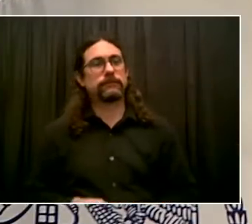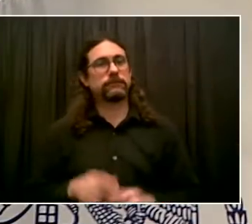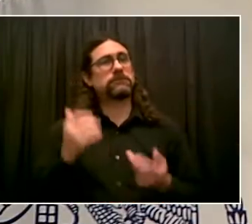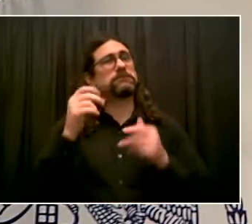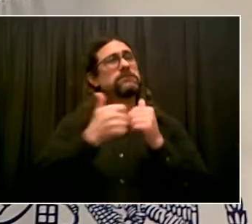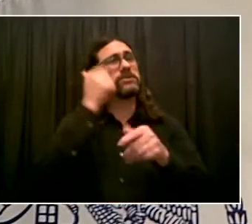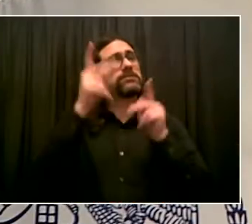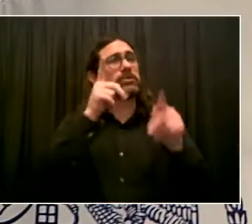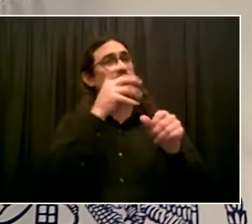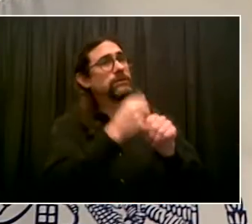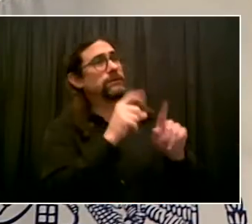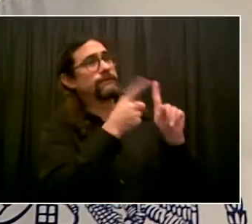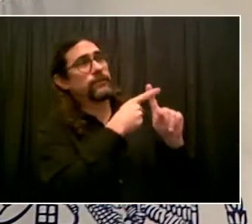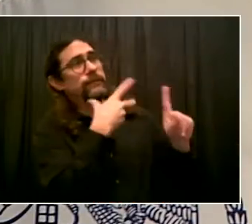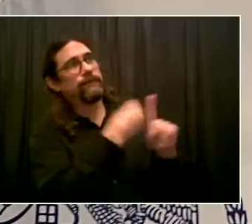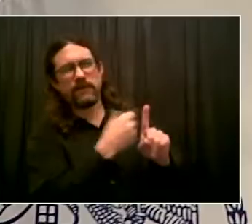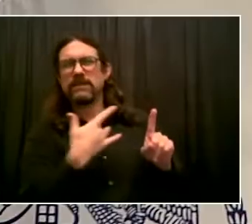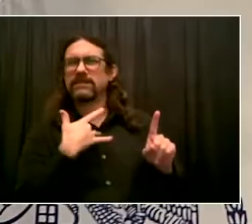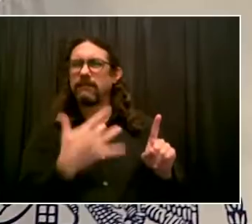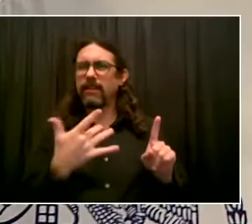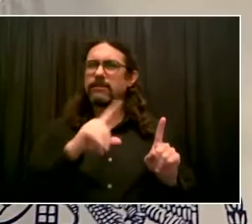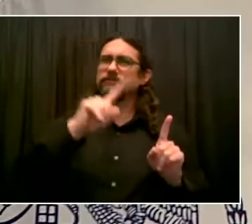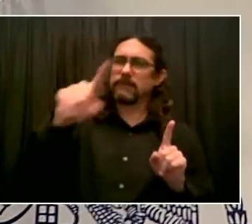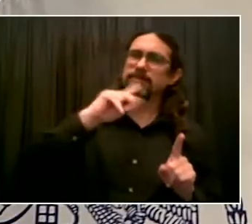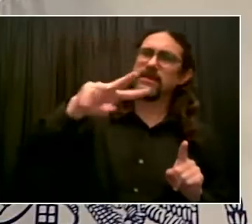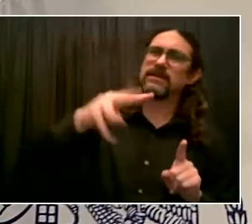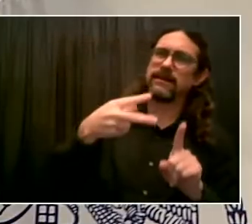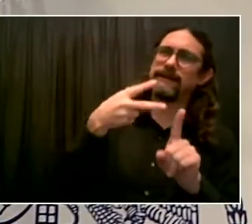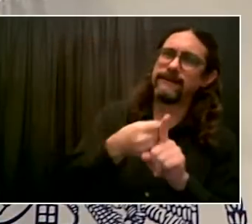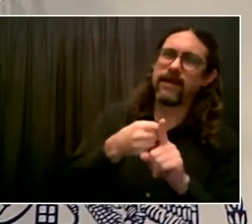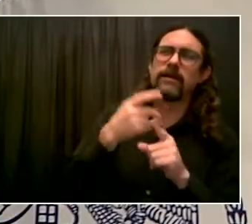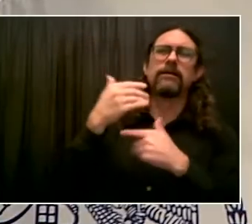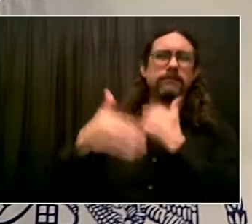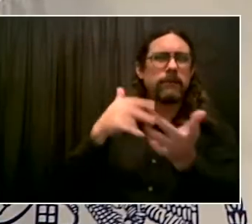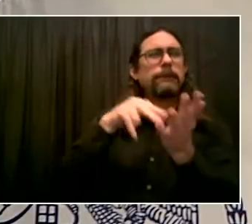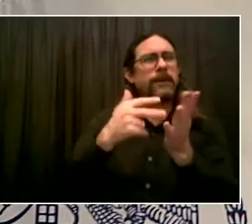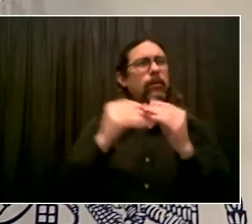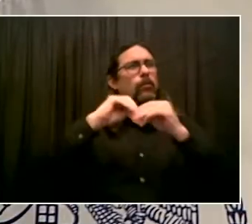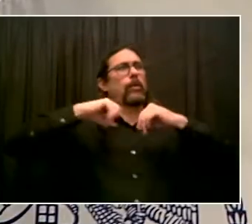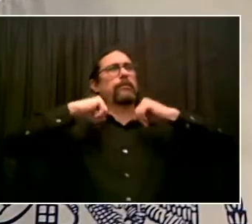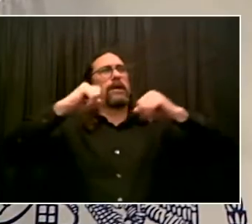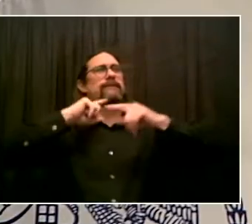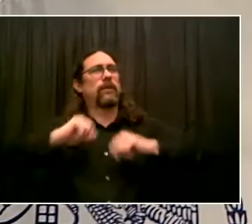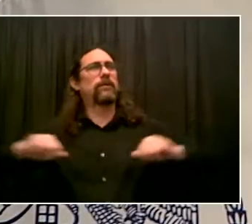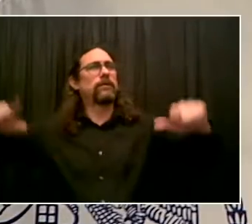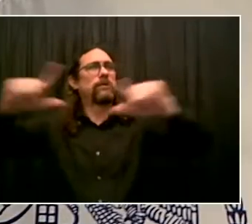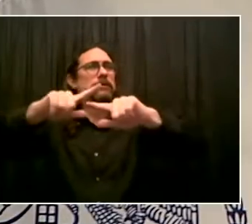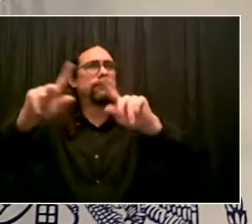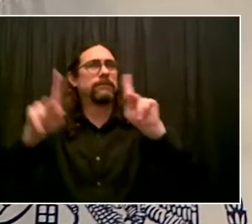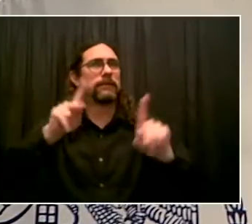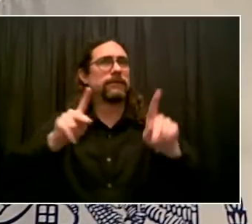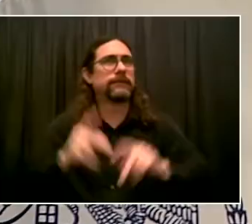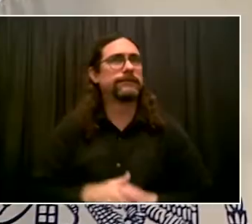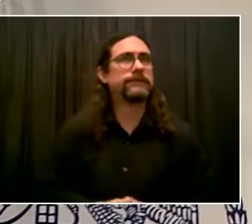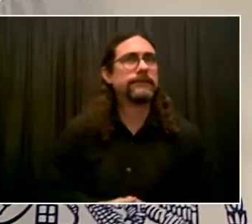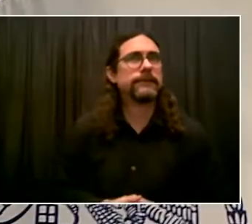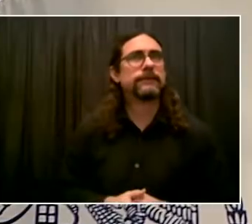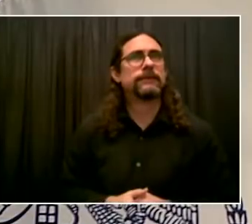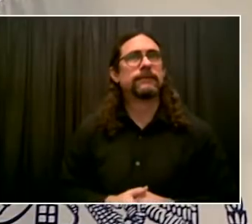PATHWAY OF BEING PROTECT IT AND THAT HELPS PROTECT ALL OF US. WITH THAT EVERYONE, AGAIN, I THINK EVERY W NEYRKOER WHO